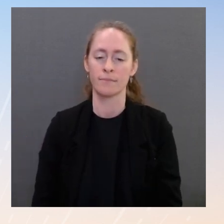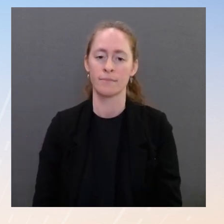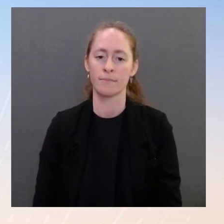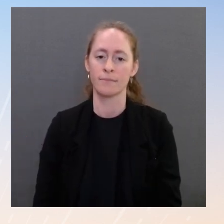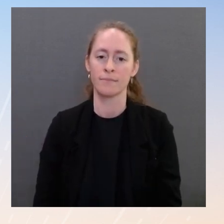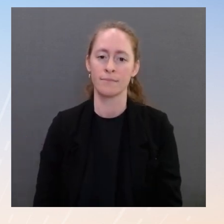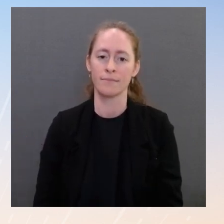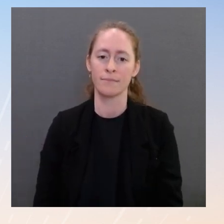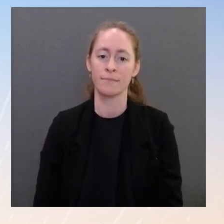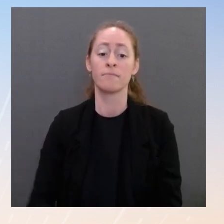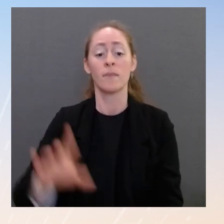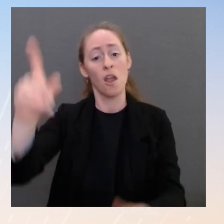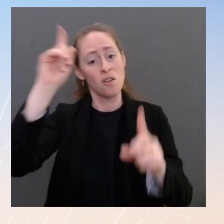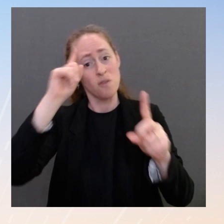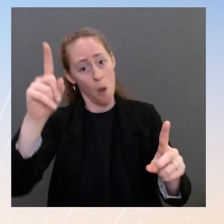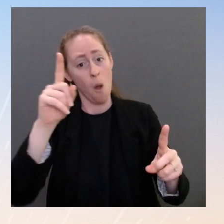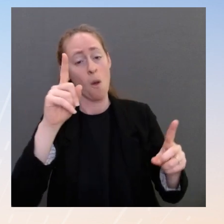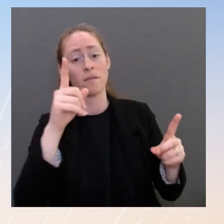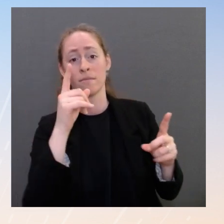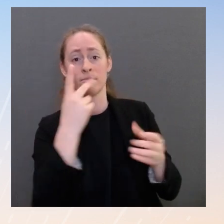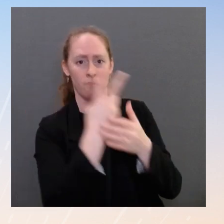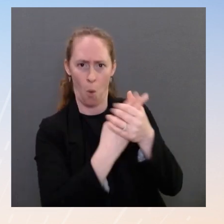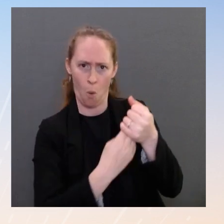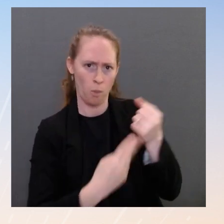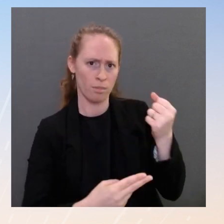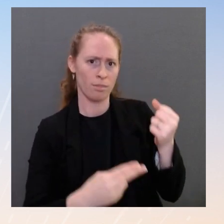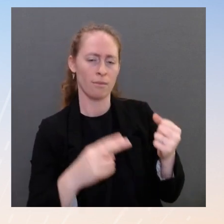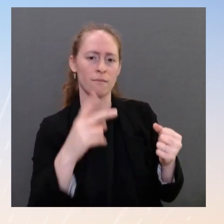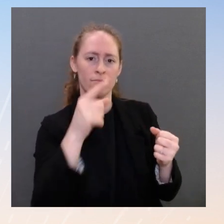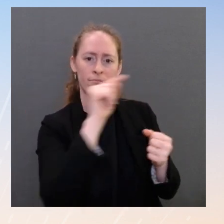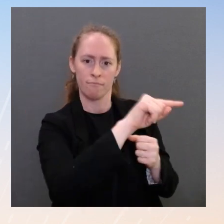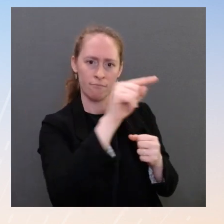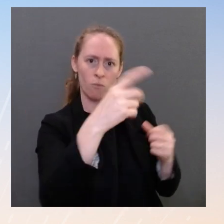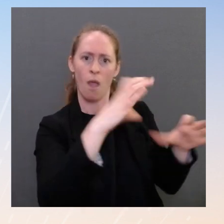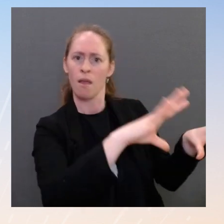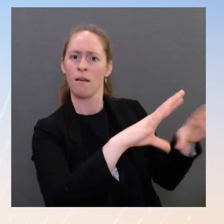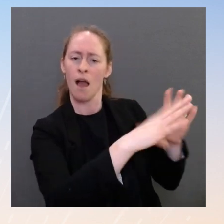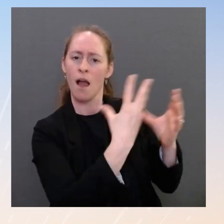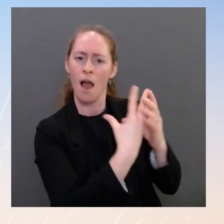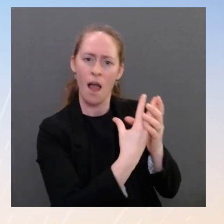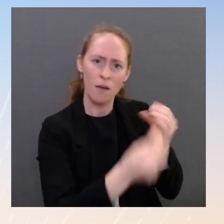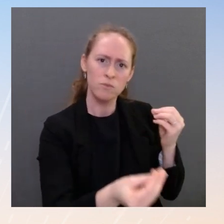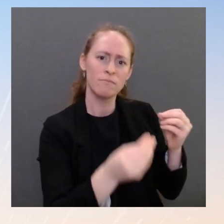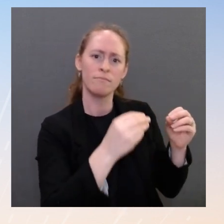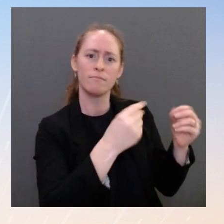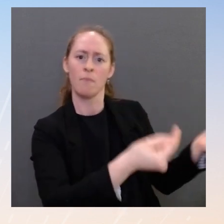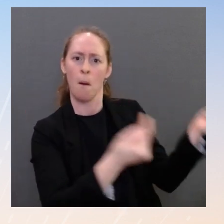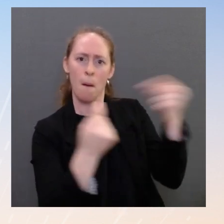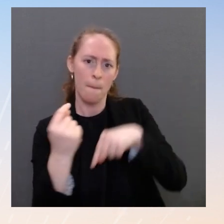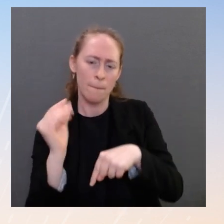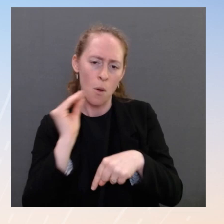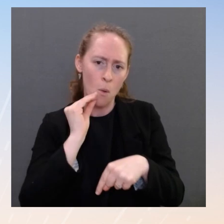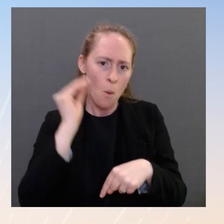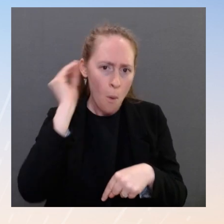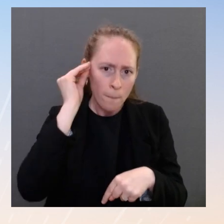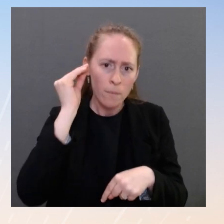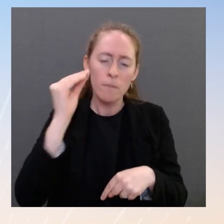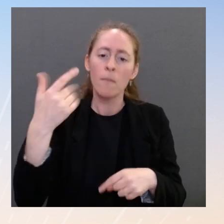who is not with their family and is being detained overseas. But I'm just not going to get into more details because I want to maintain the protection of our process.